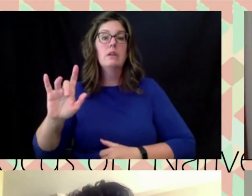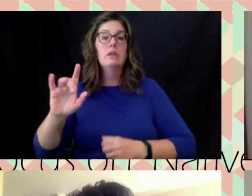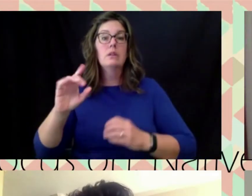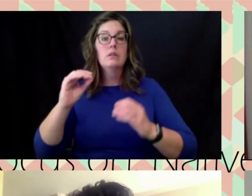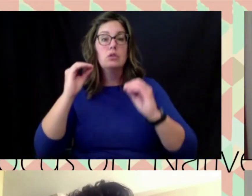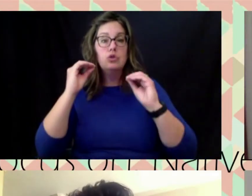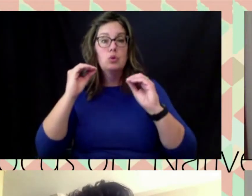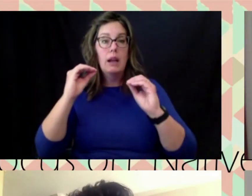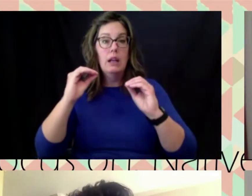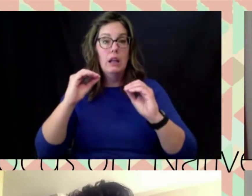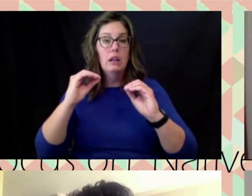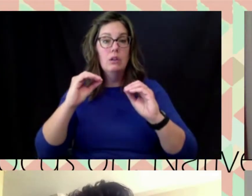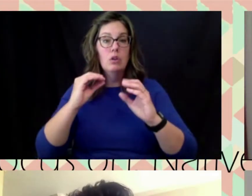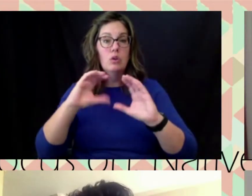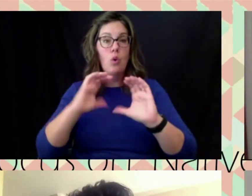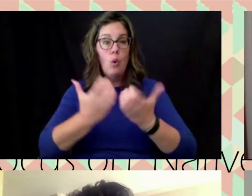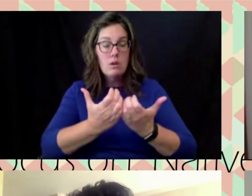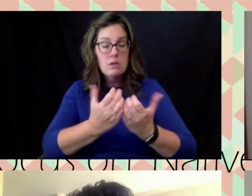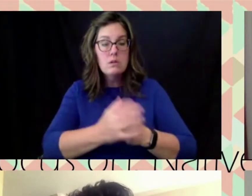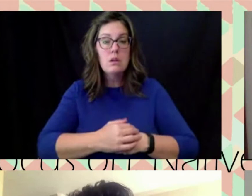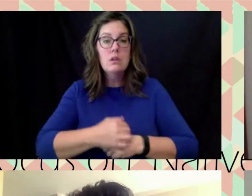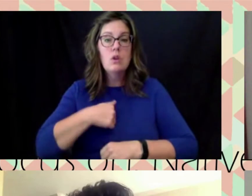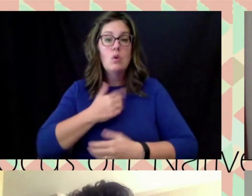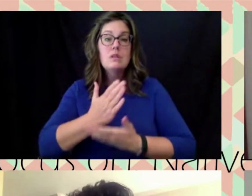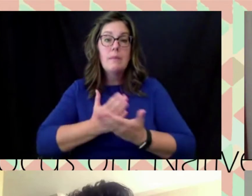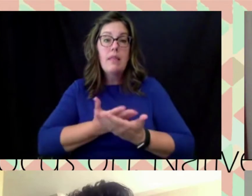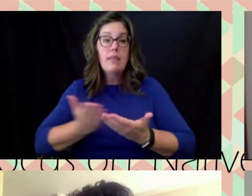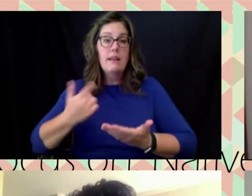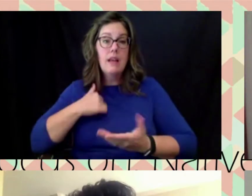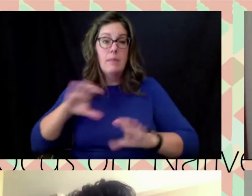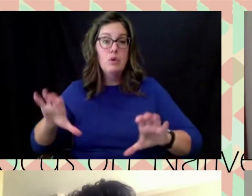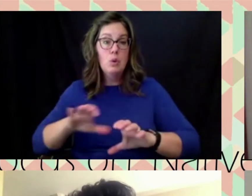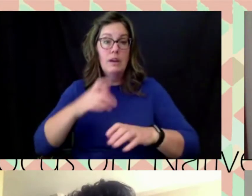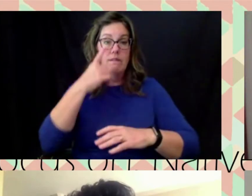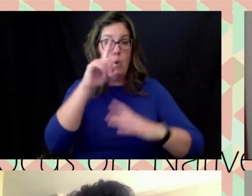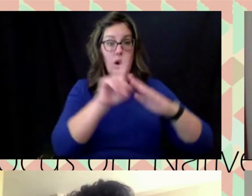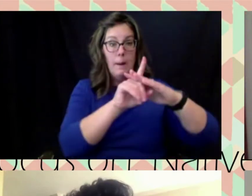um so some of the things that i'm doing to help advocate for missing and murdered indigenous women